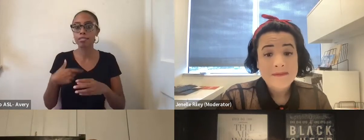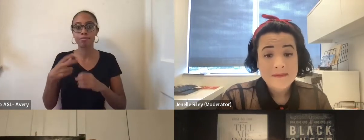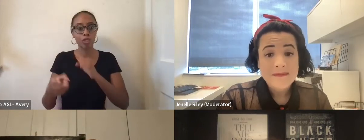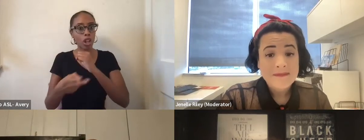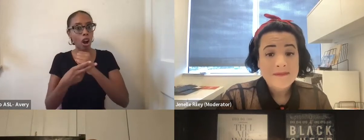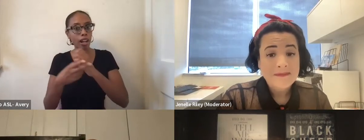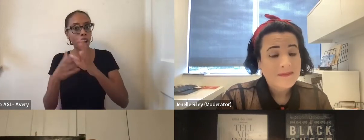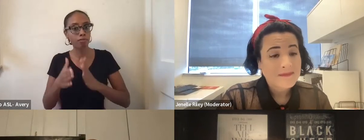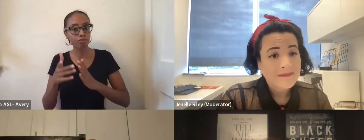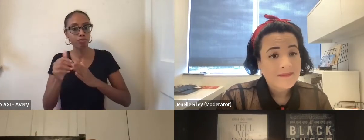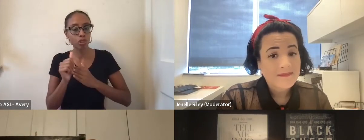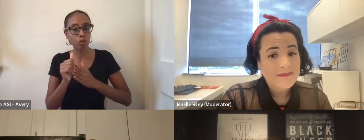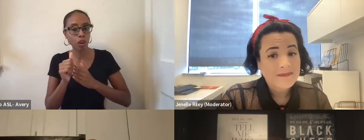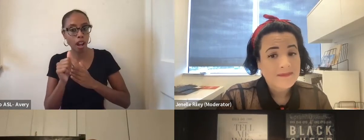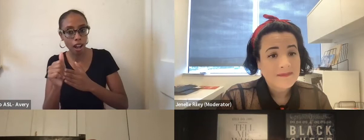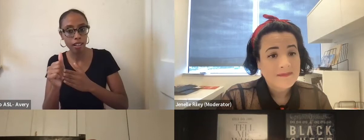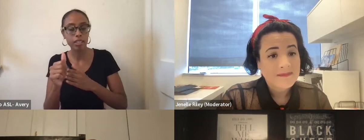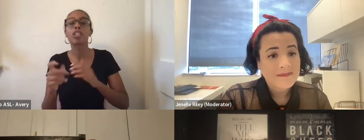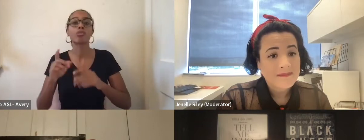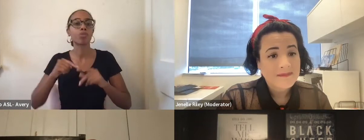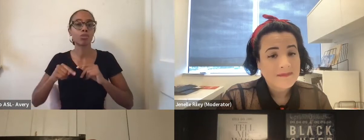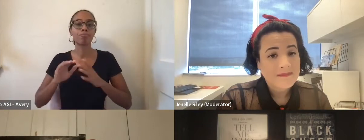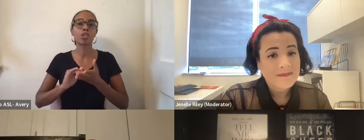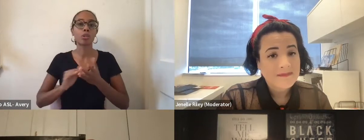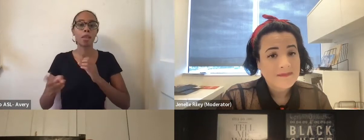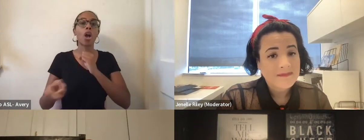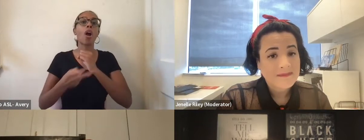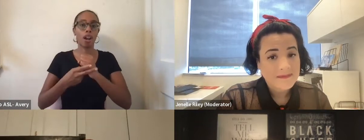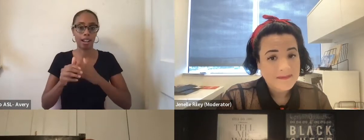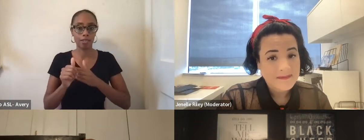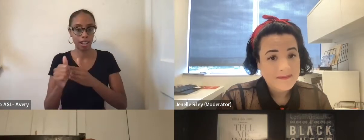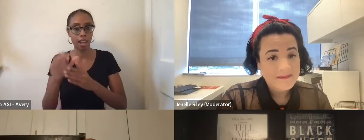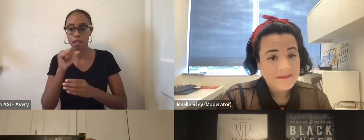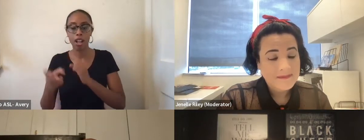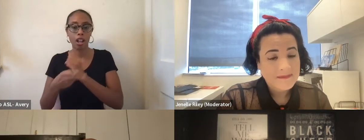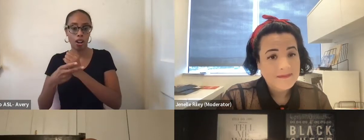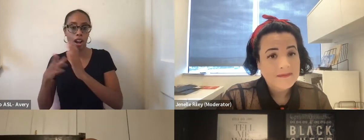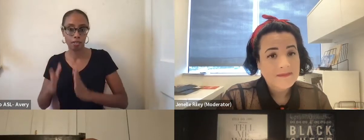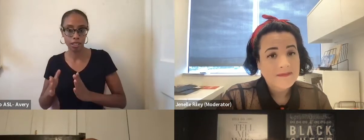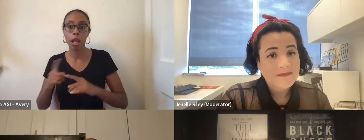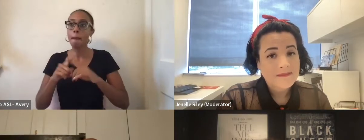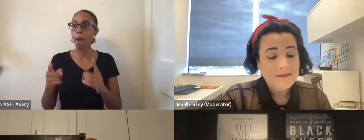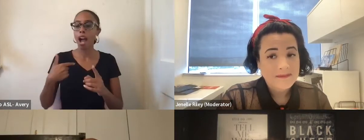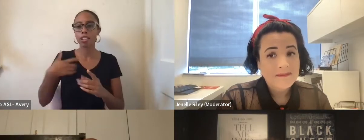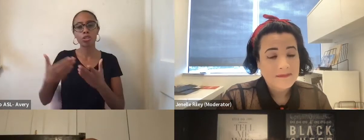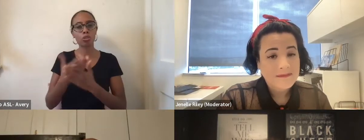from which to tell the story. And I think given that this film is being told many times before, and